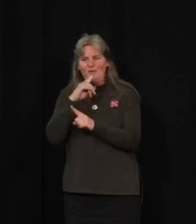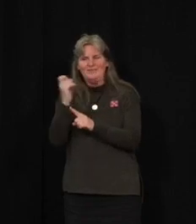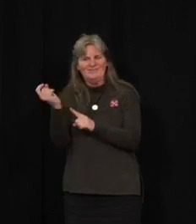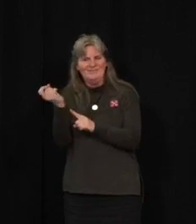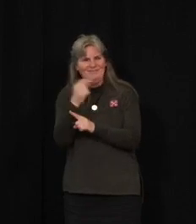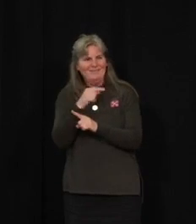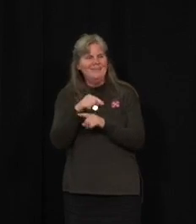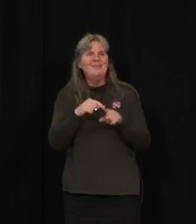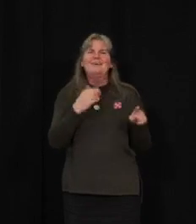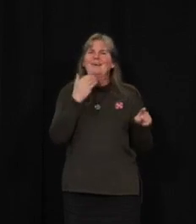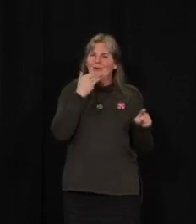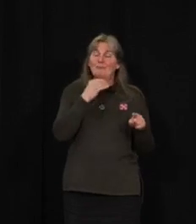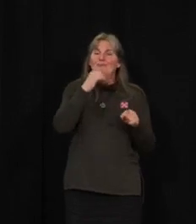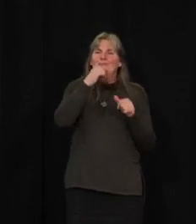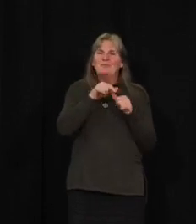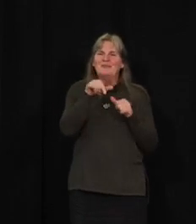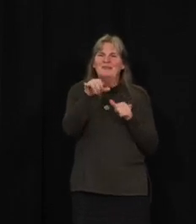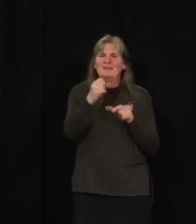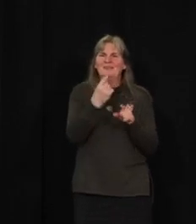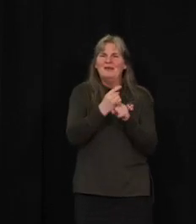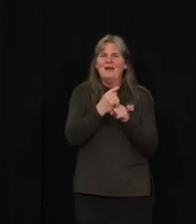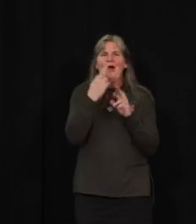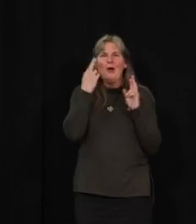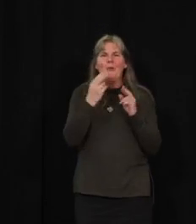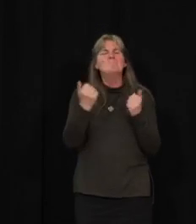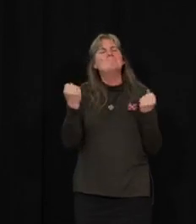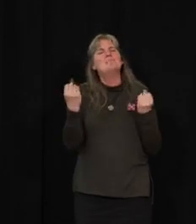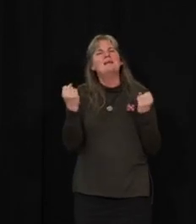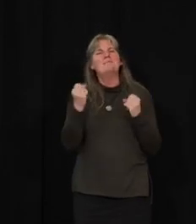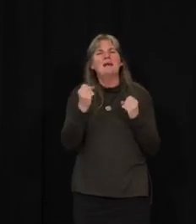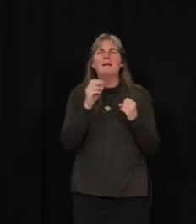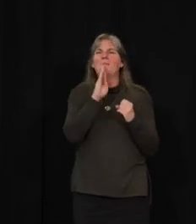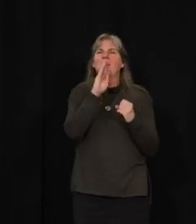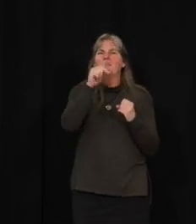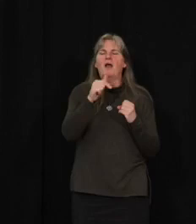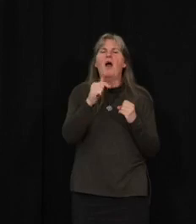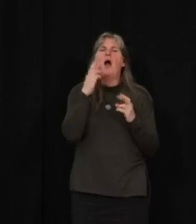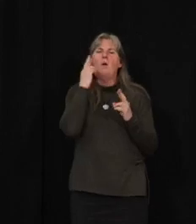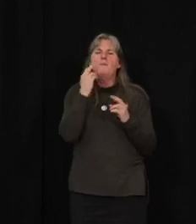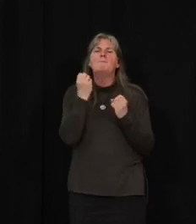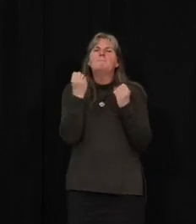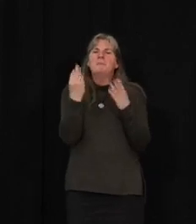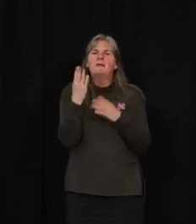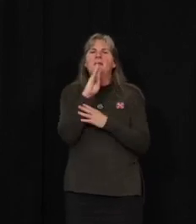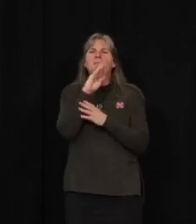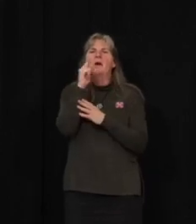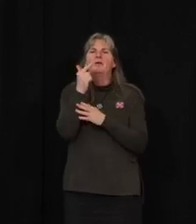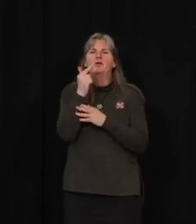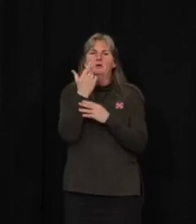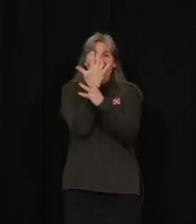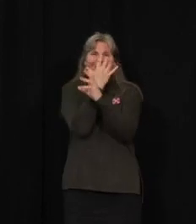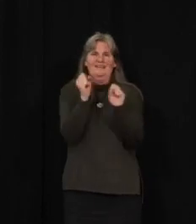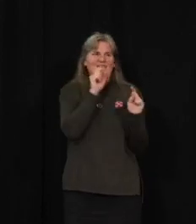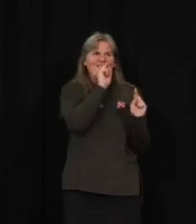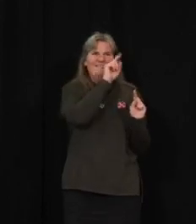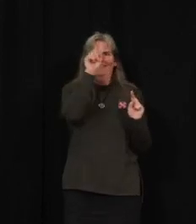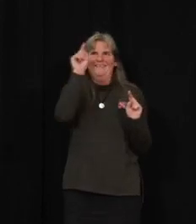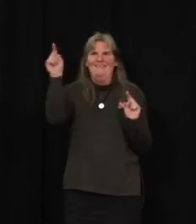I hope there are lots of barbecues back safe barbecues given that, you know, the